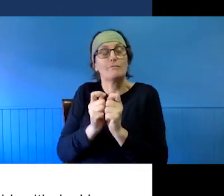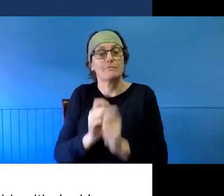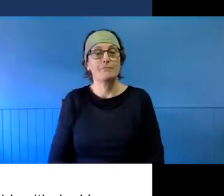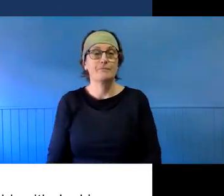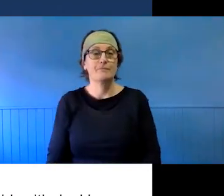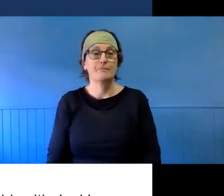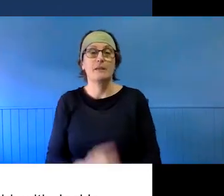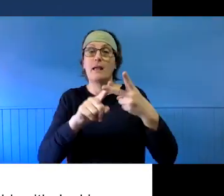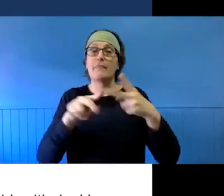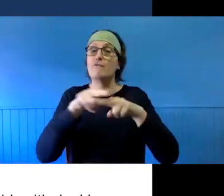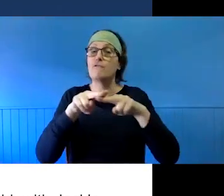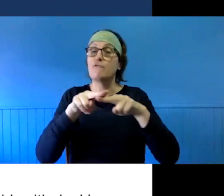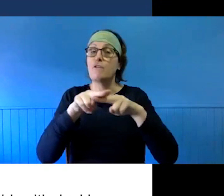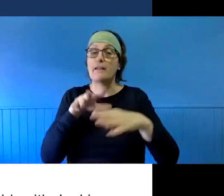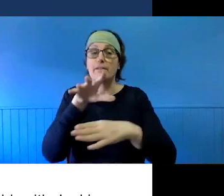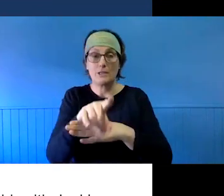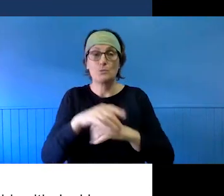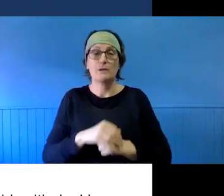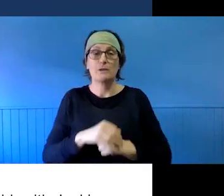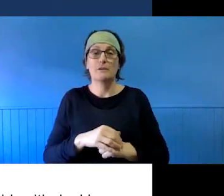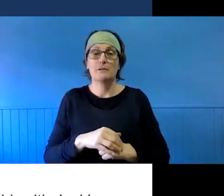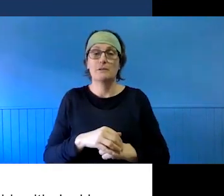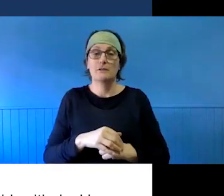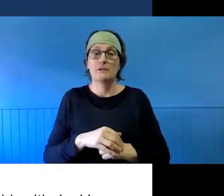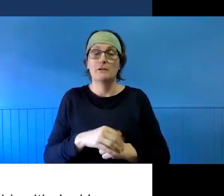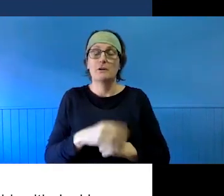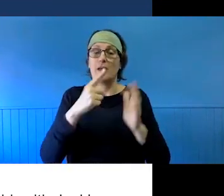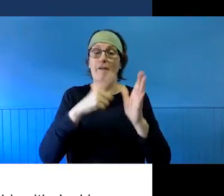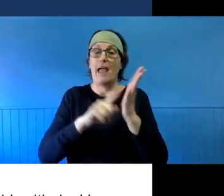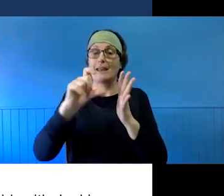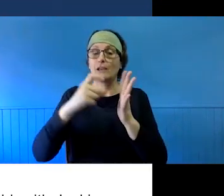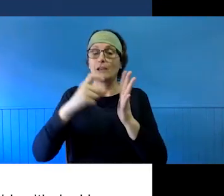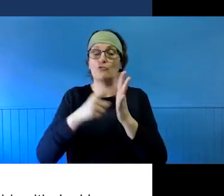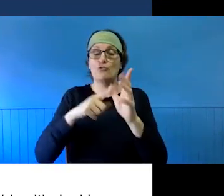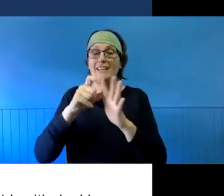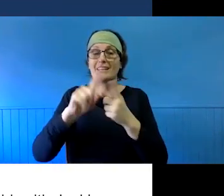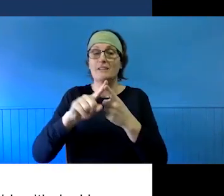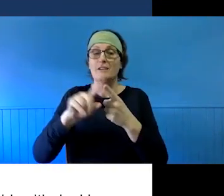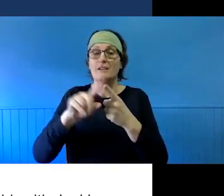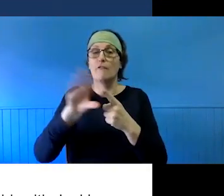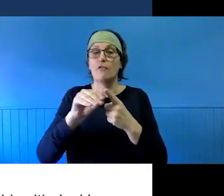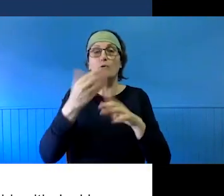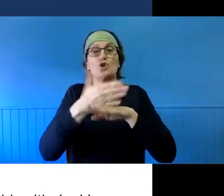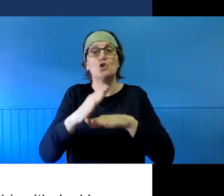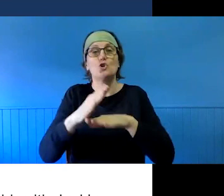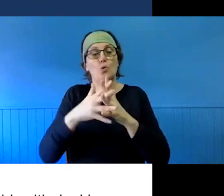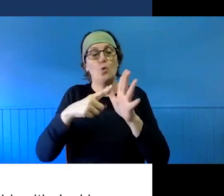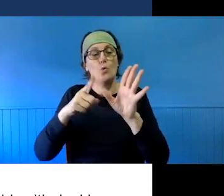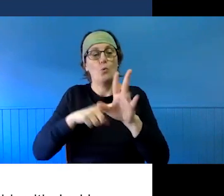and then next Friday we'll here from Alec Reade, about climate change and